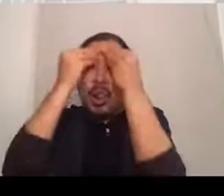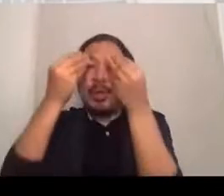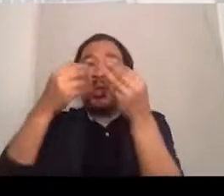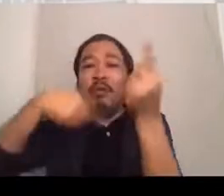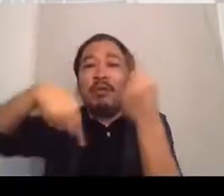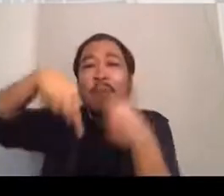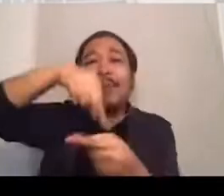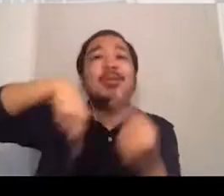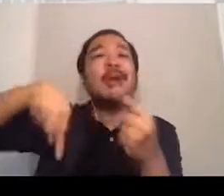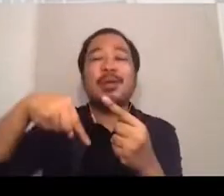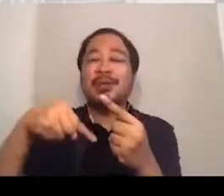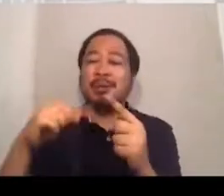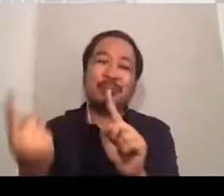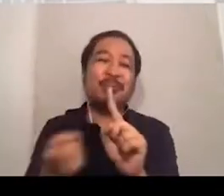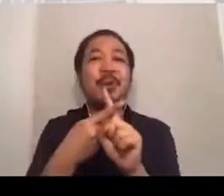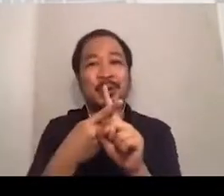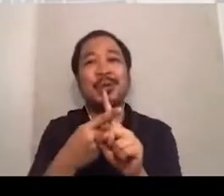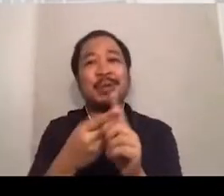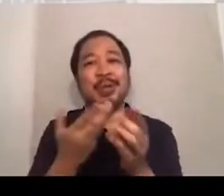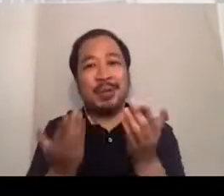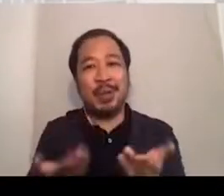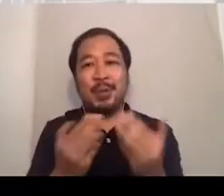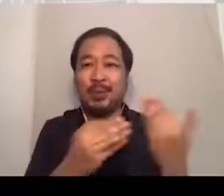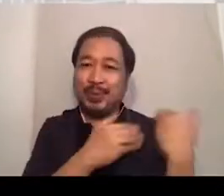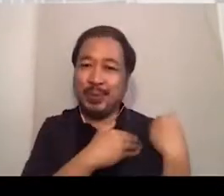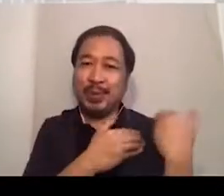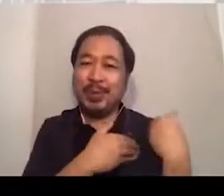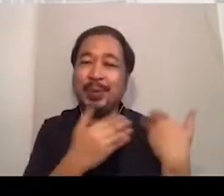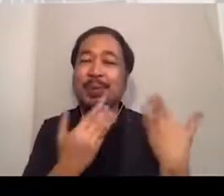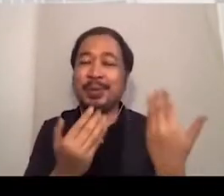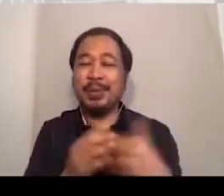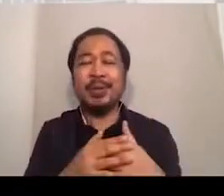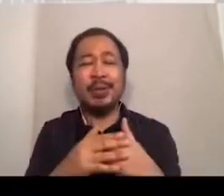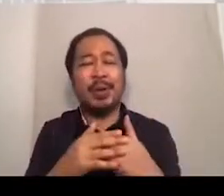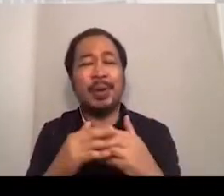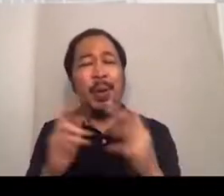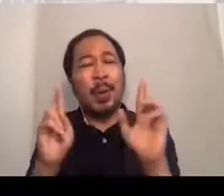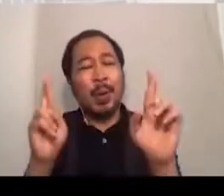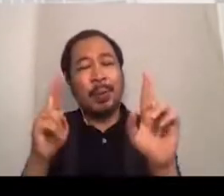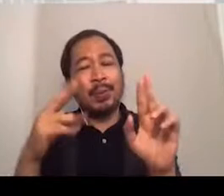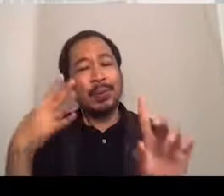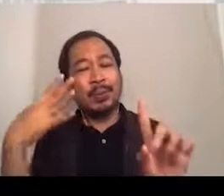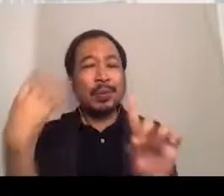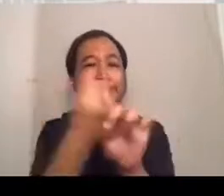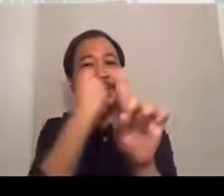and I cannot name all of them. They know who they are. The team in the Social Development Division.